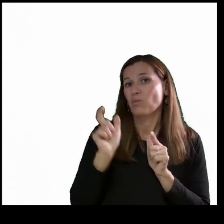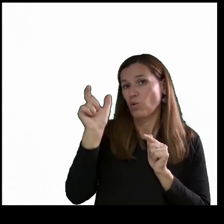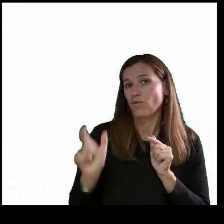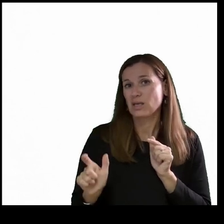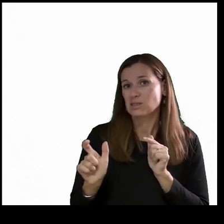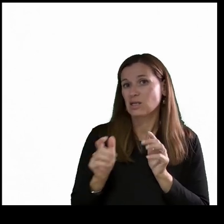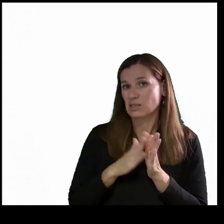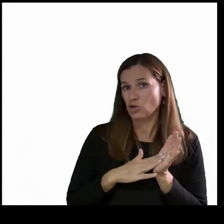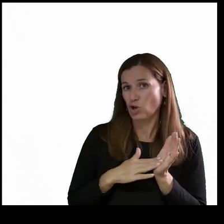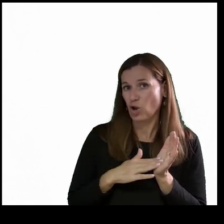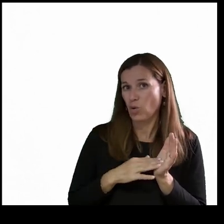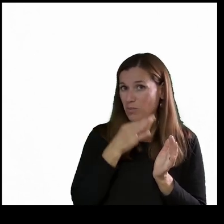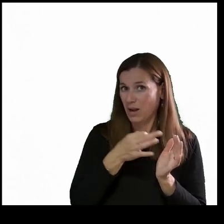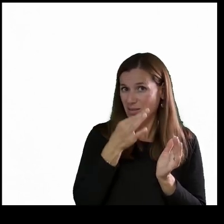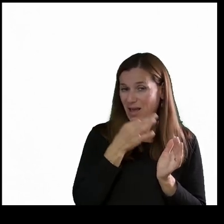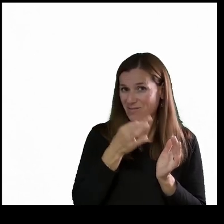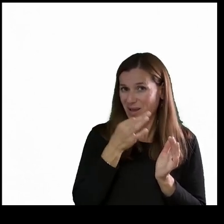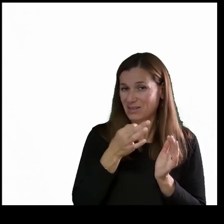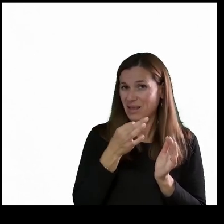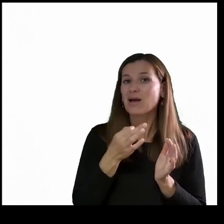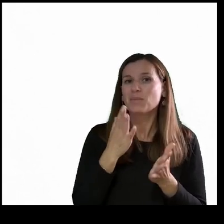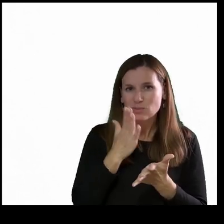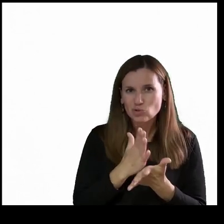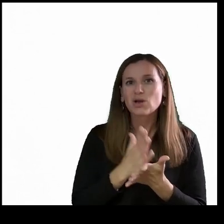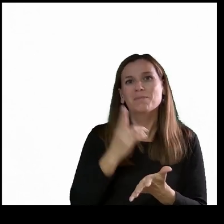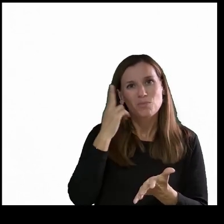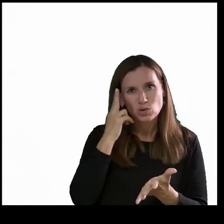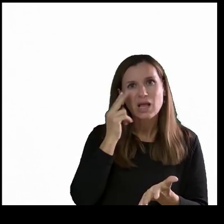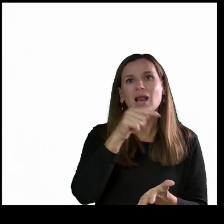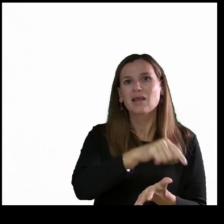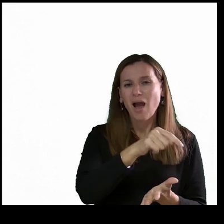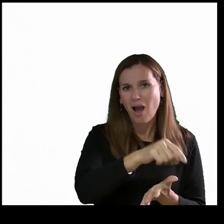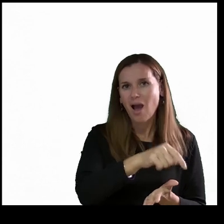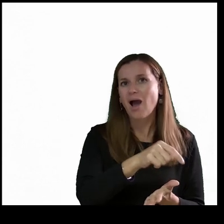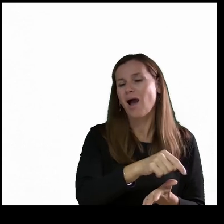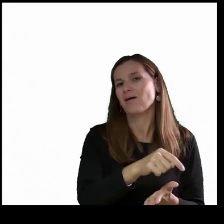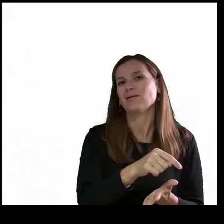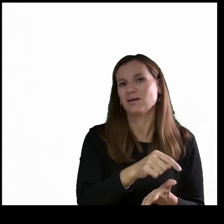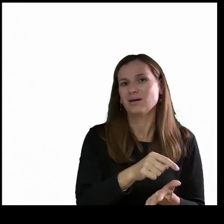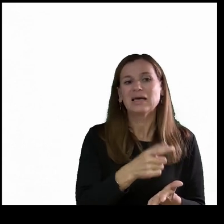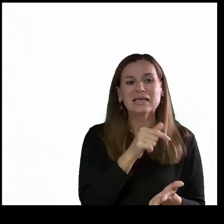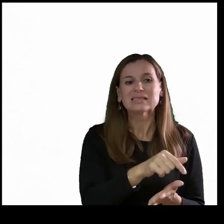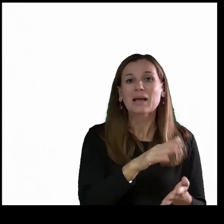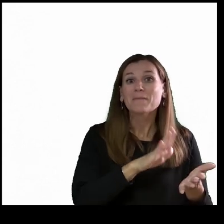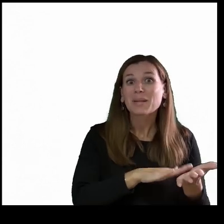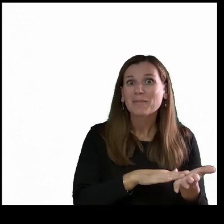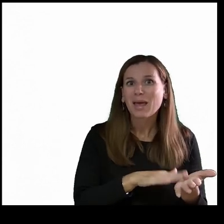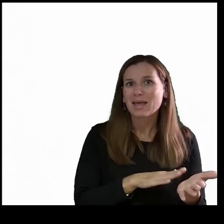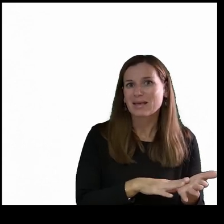the lesson, we had idea of the objective of this lesson and of the finality